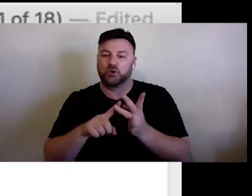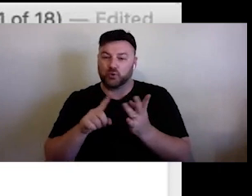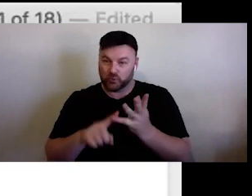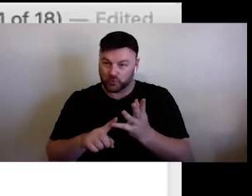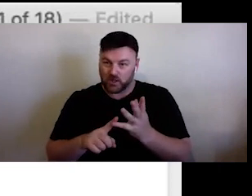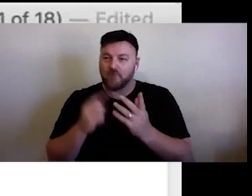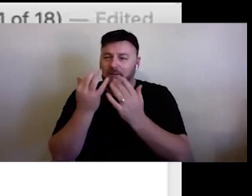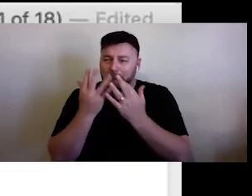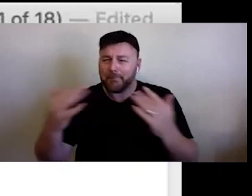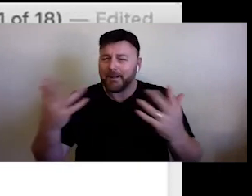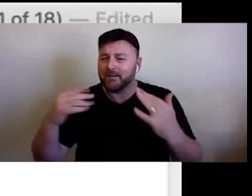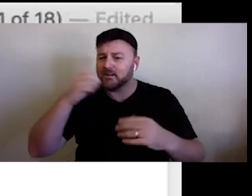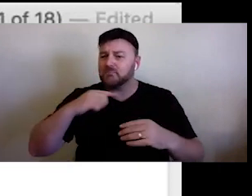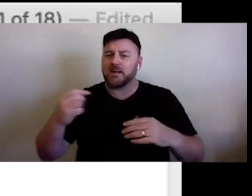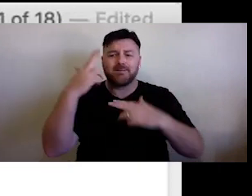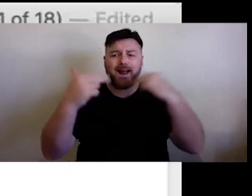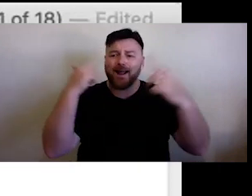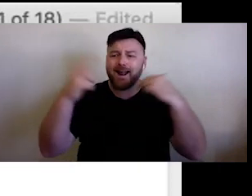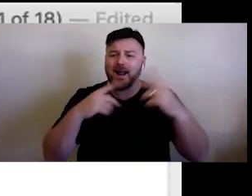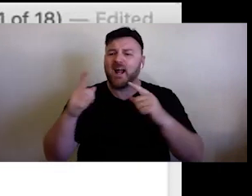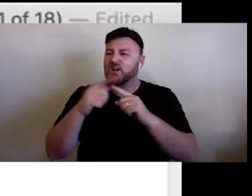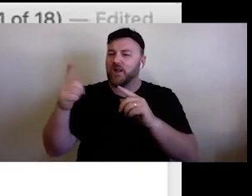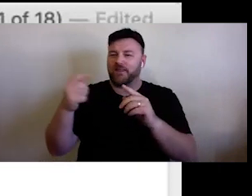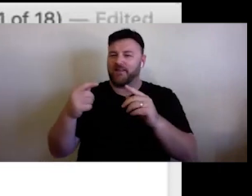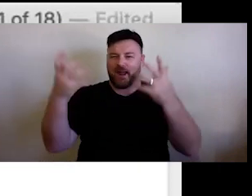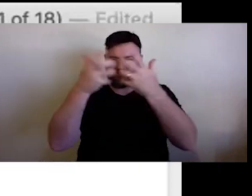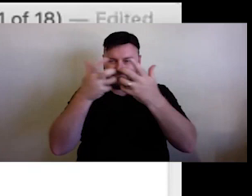had 640,000 views or something so far. People want to pass the time